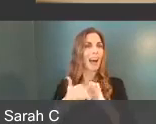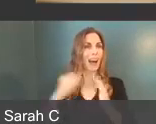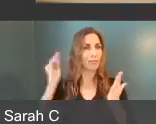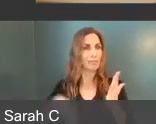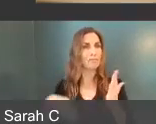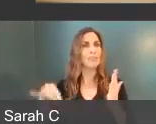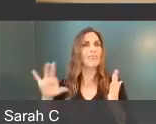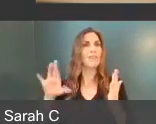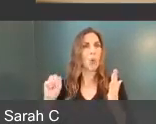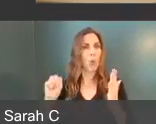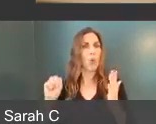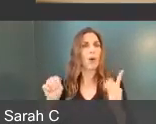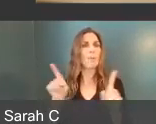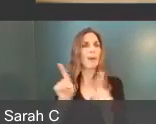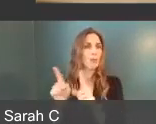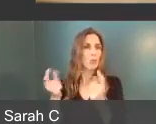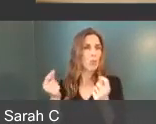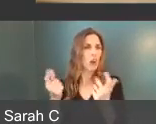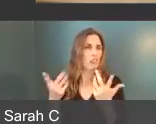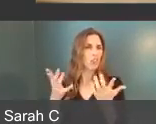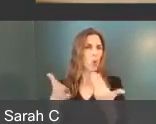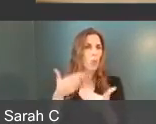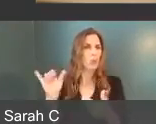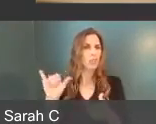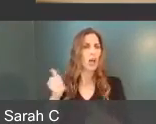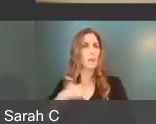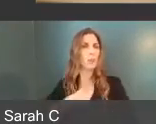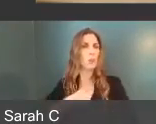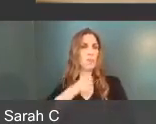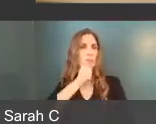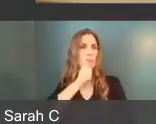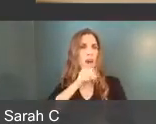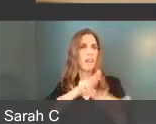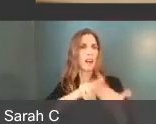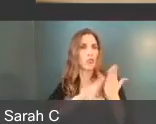you know, what is effectively, as if they were like a private contractor, an independent contractor.